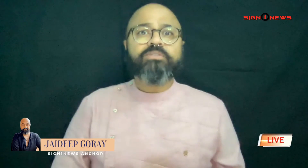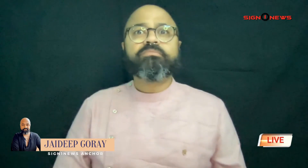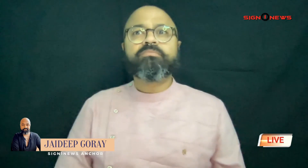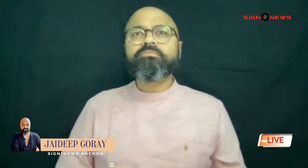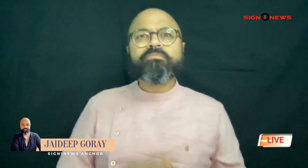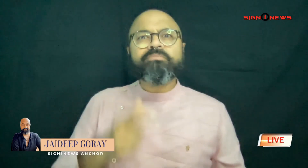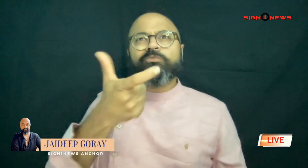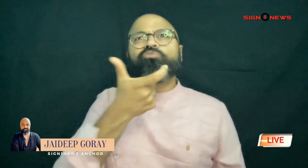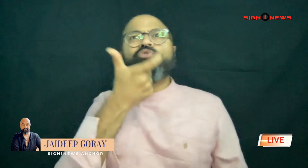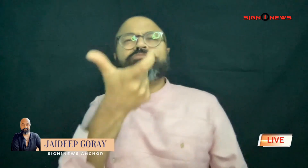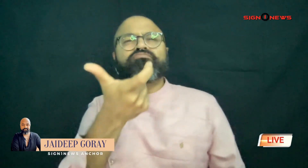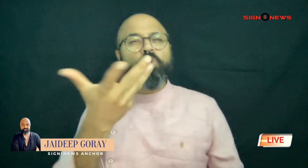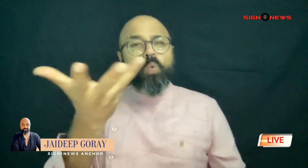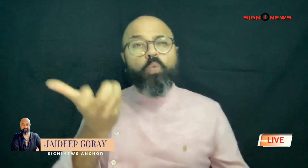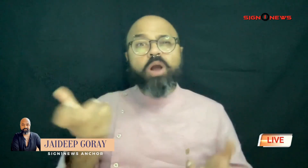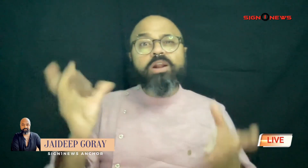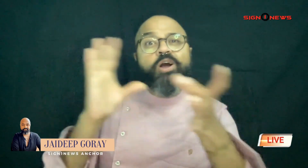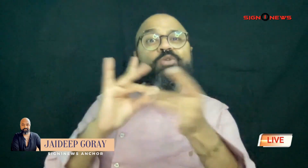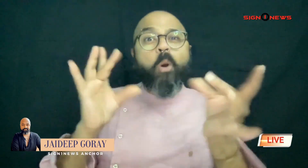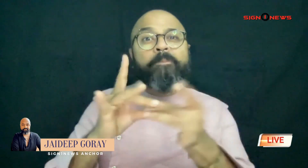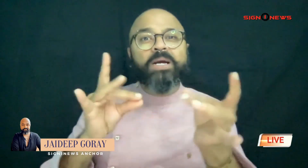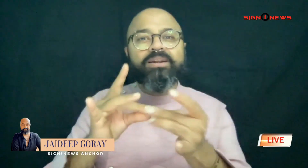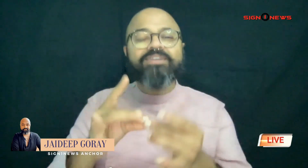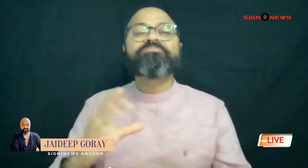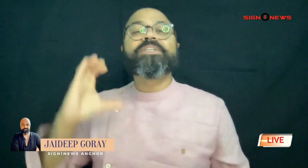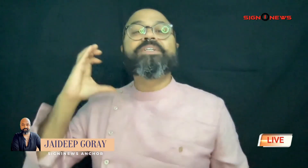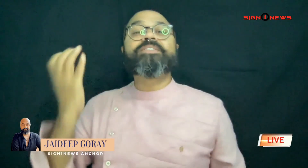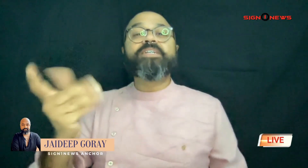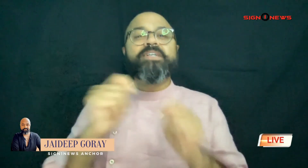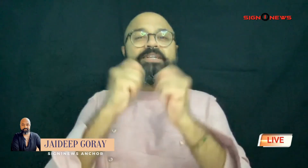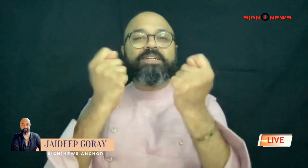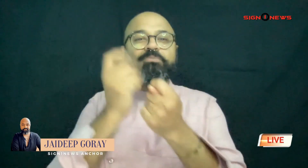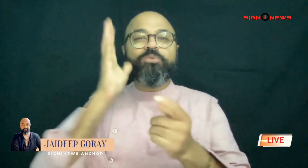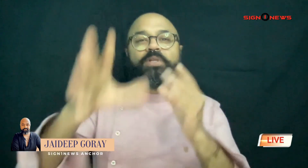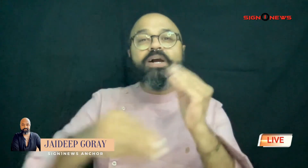an interesting comment about this update we may add it at the bottom of the screen